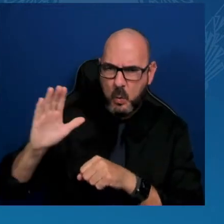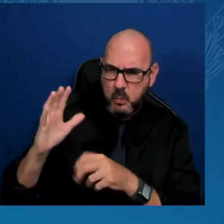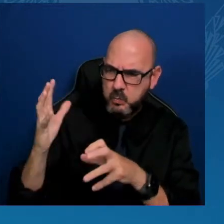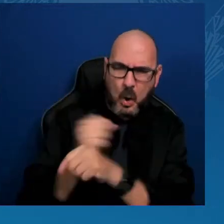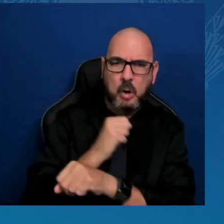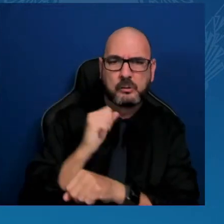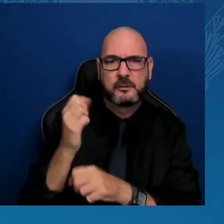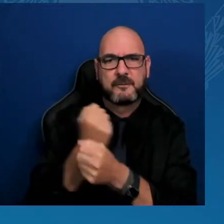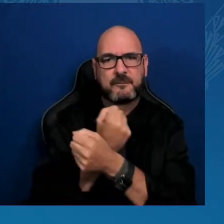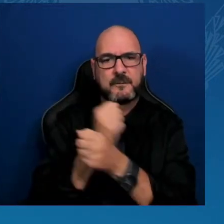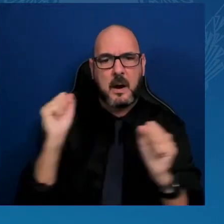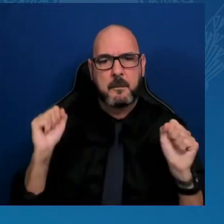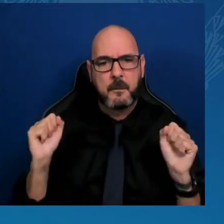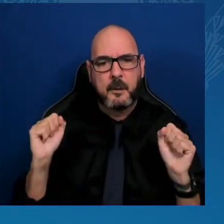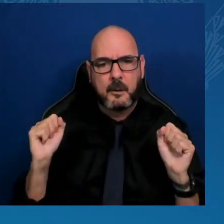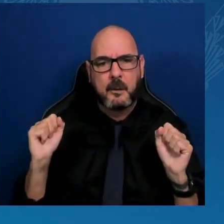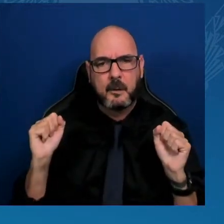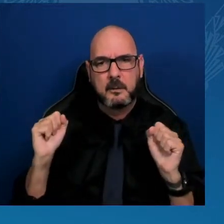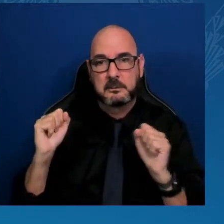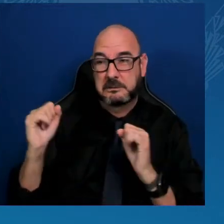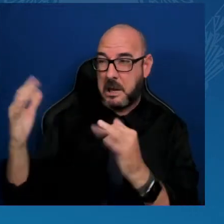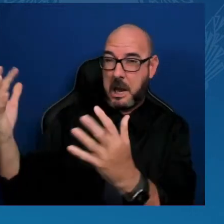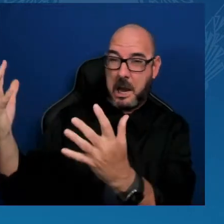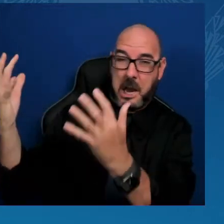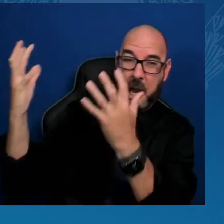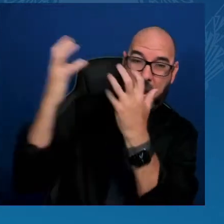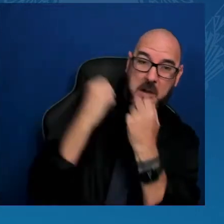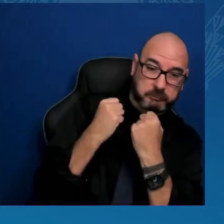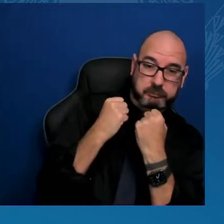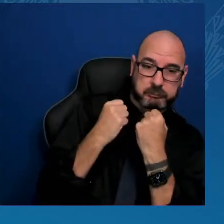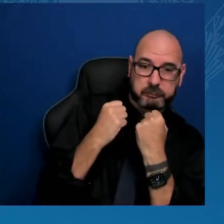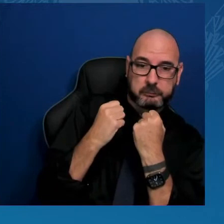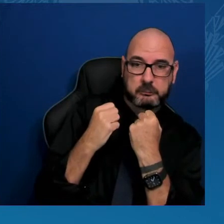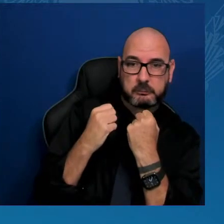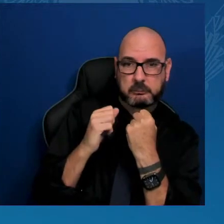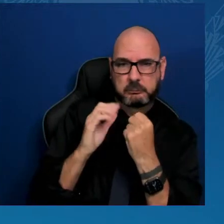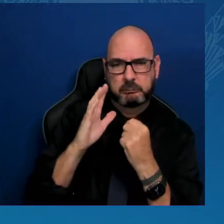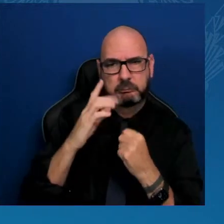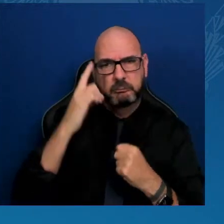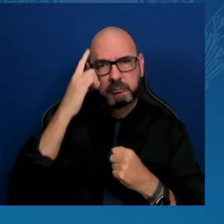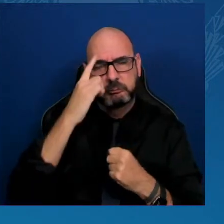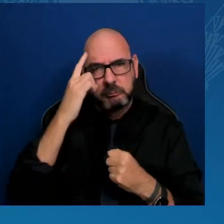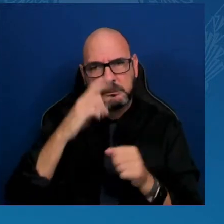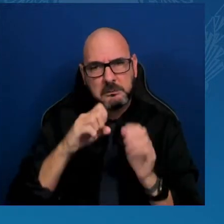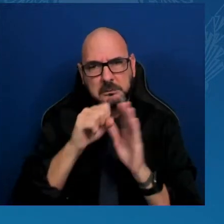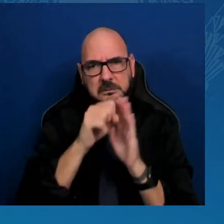Just consider: In states across our nation, extremists attack the freedom to vote.